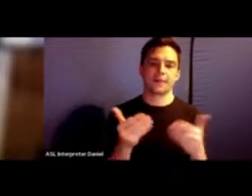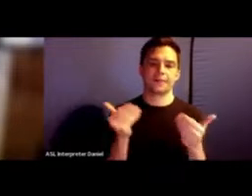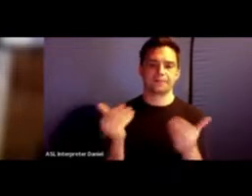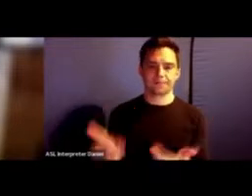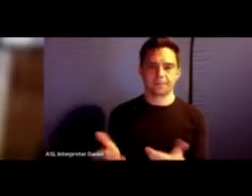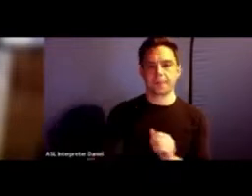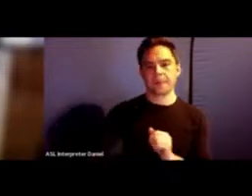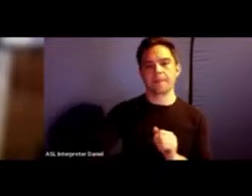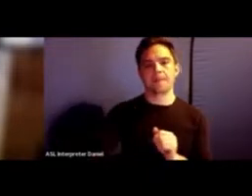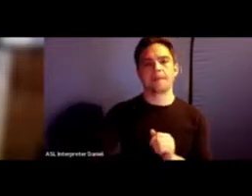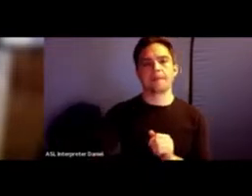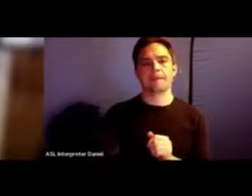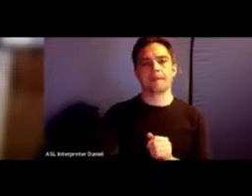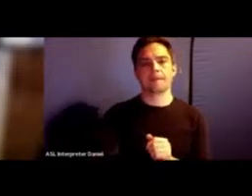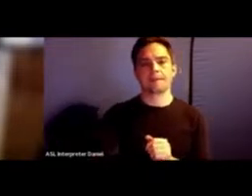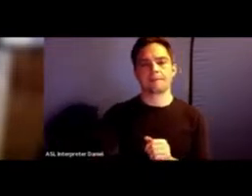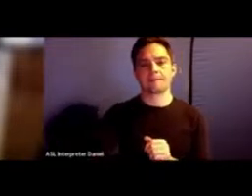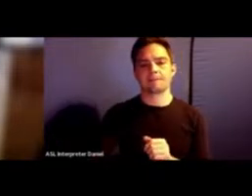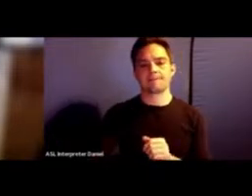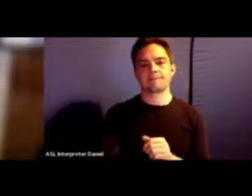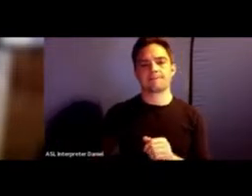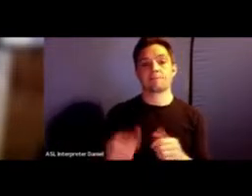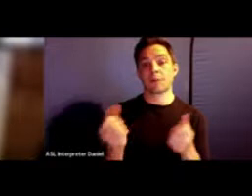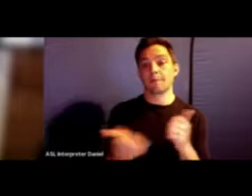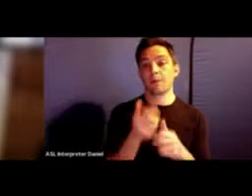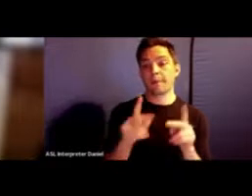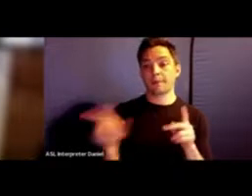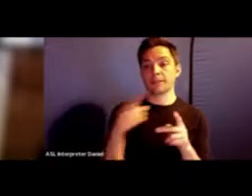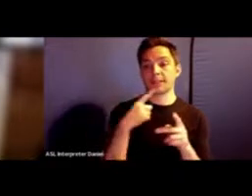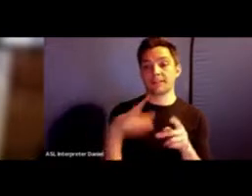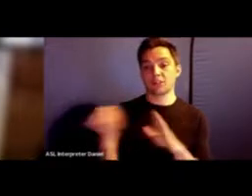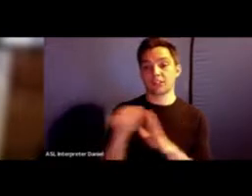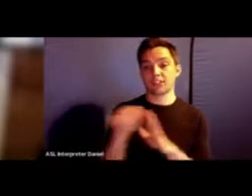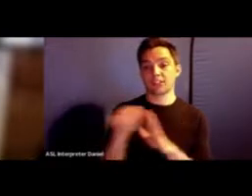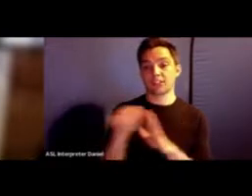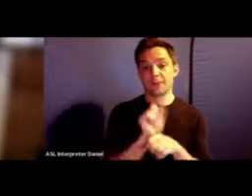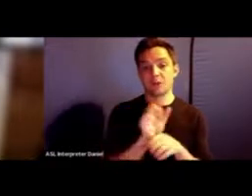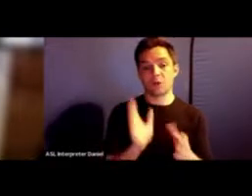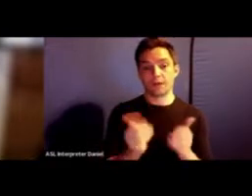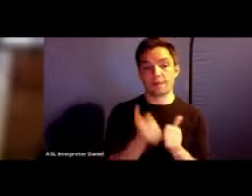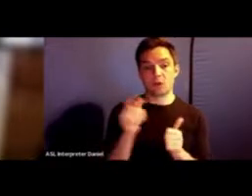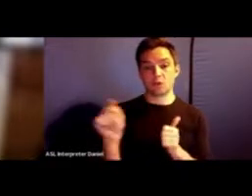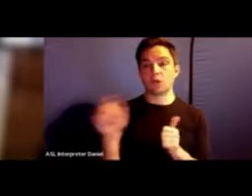majority of folks responding or saying that their state employees, or case managers